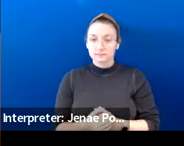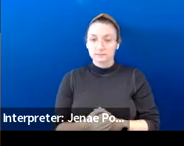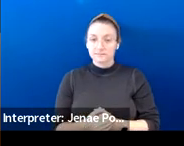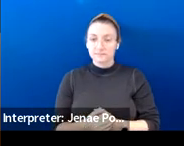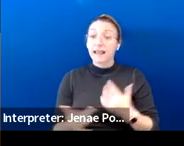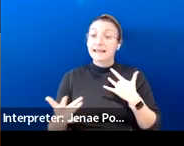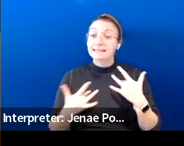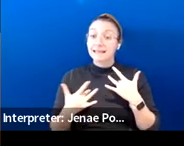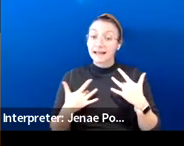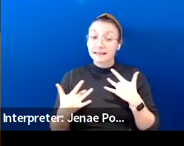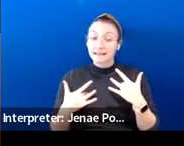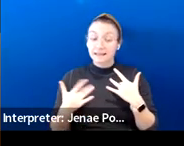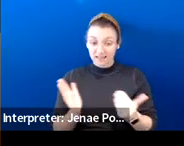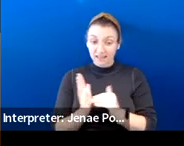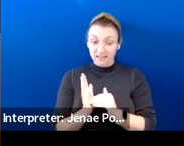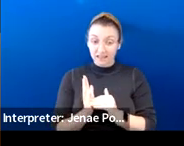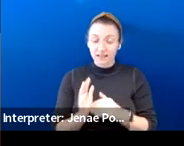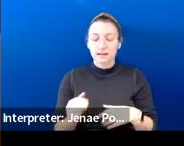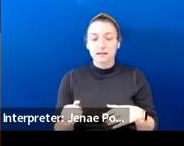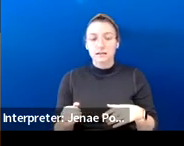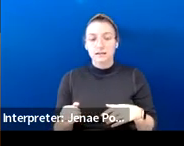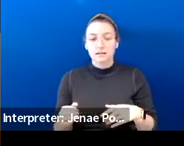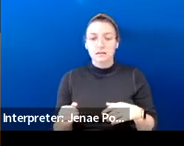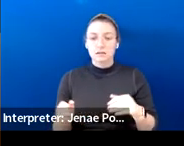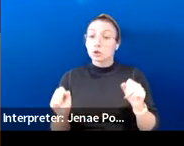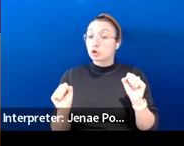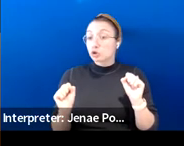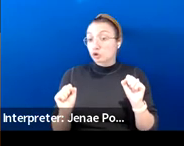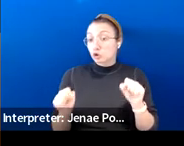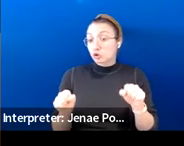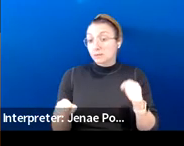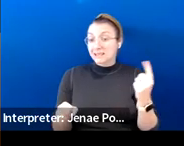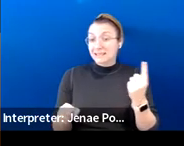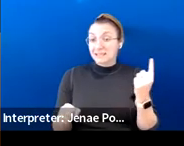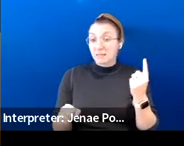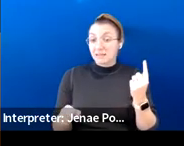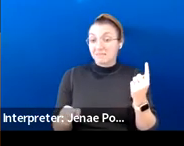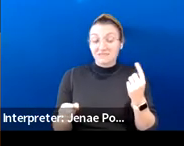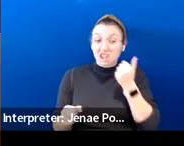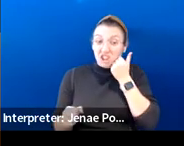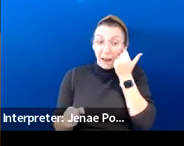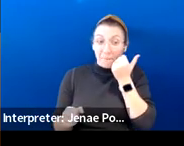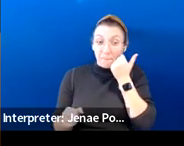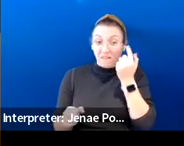disorder again can be some could be something very shameful for a person. I can speak personally for myself.